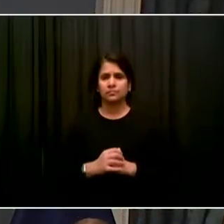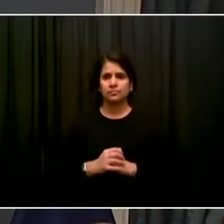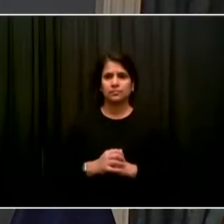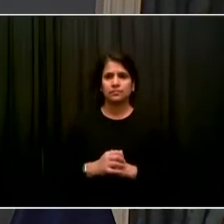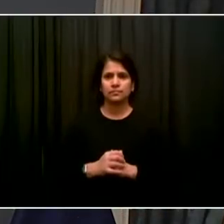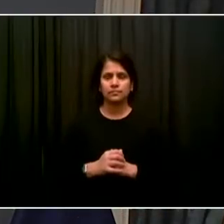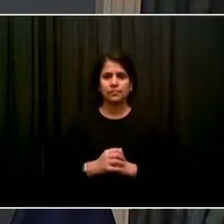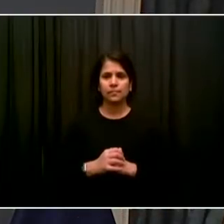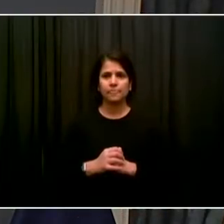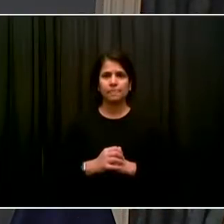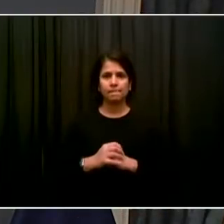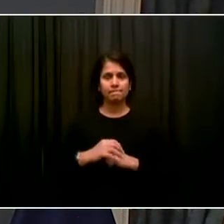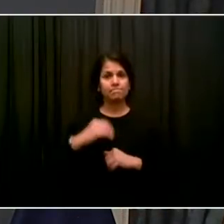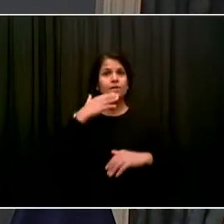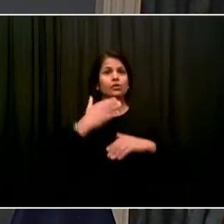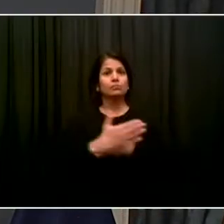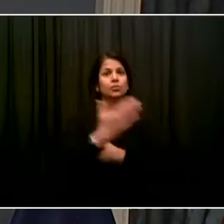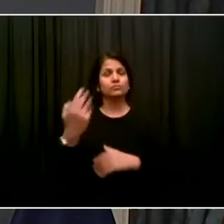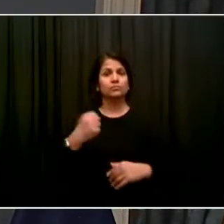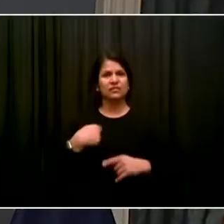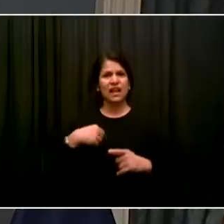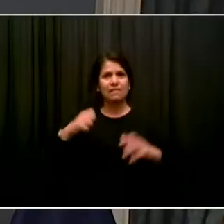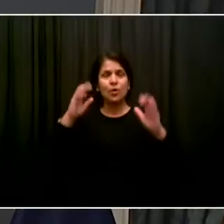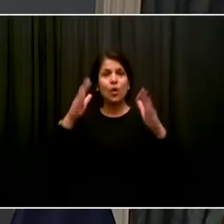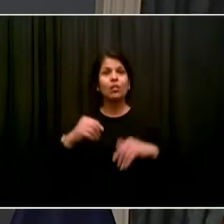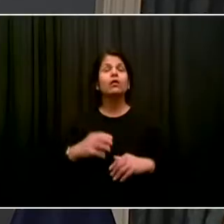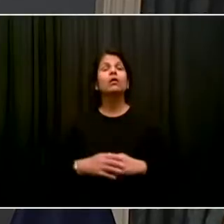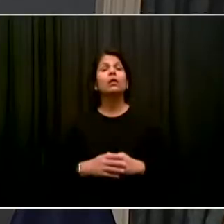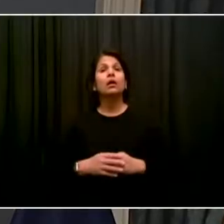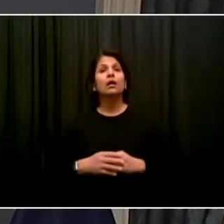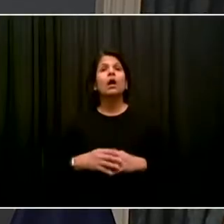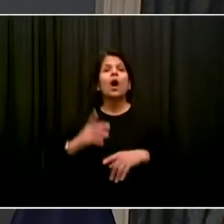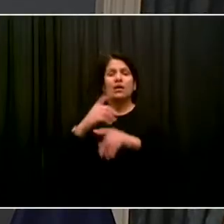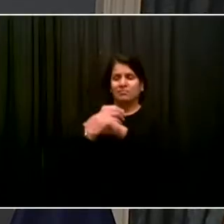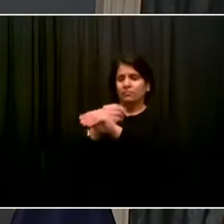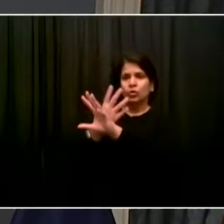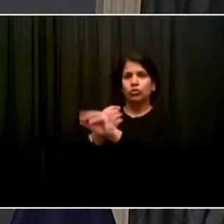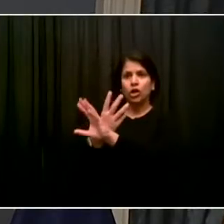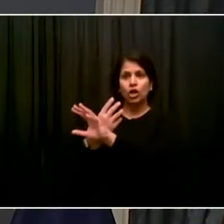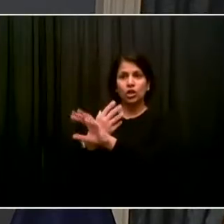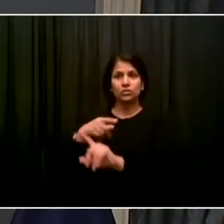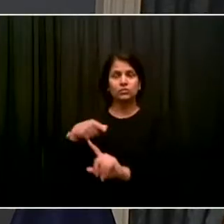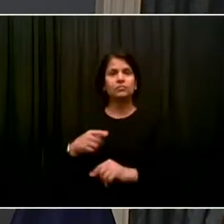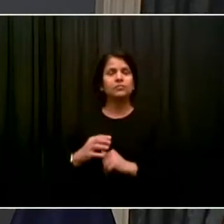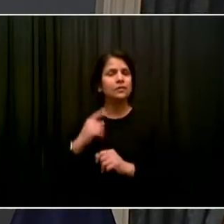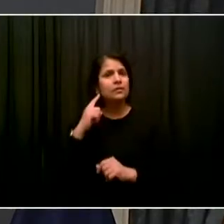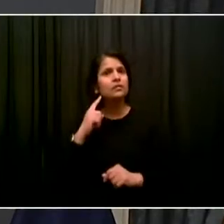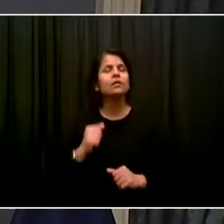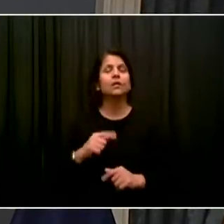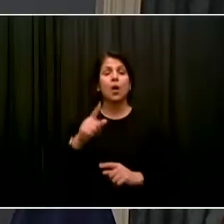KATIE FROM THE CITY. Reporte: rGOD OMNORING, CAN